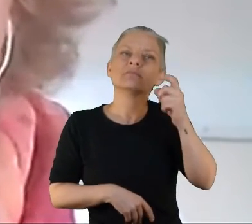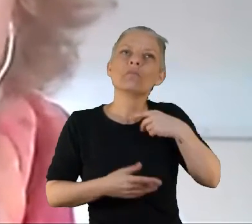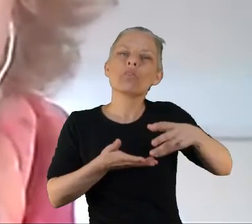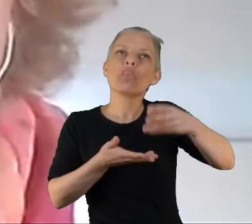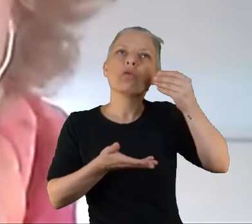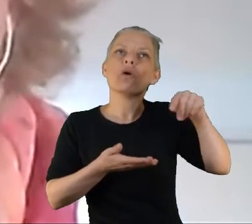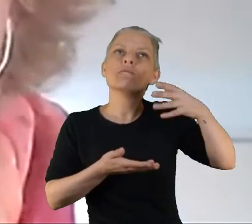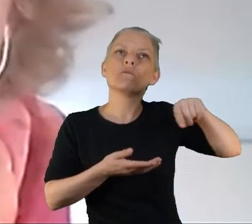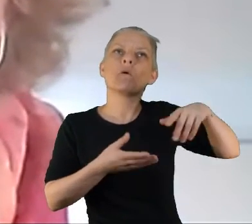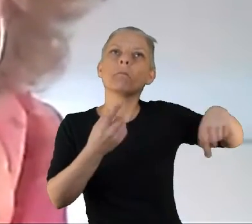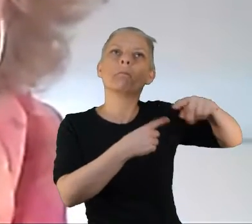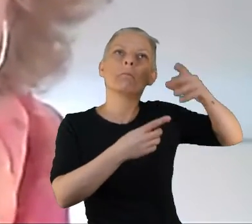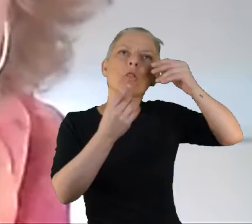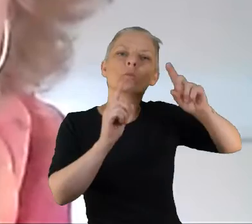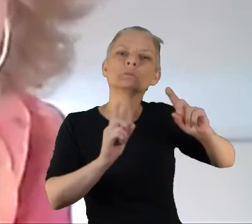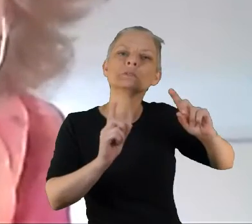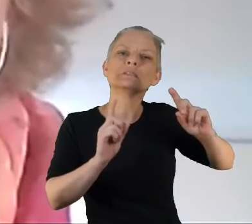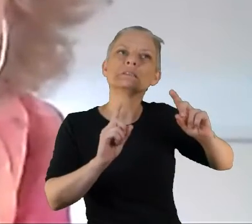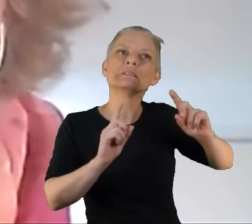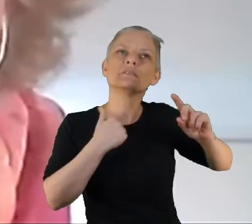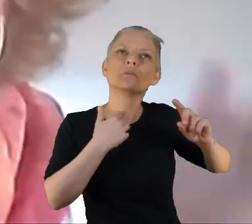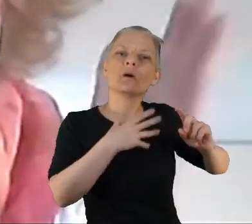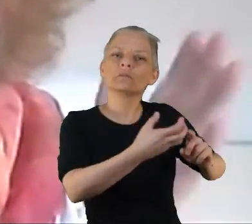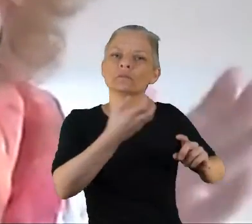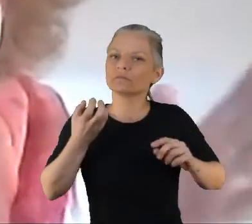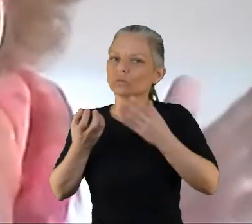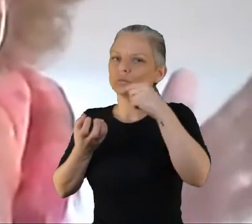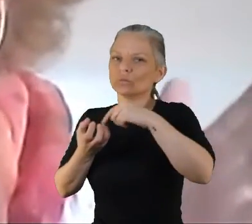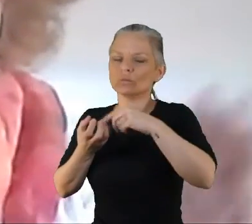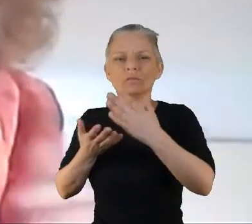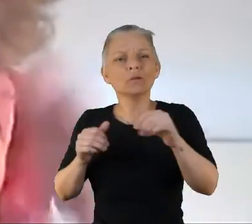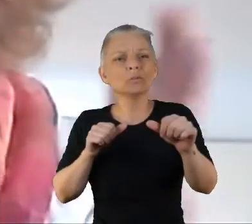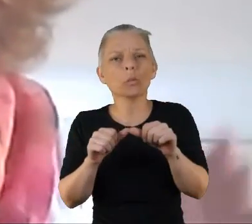you’ve learned today, or that you’re taking away?’ - it’s short. It’s like a one word answer or it’s